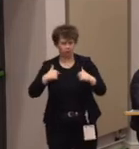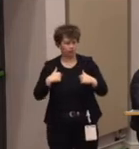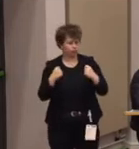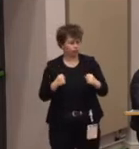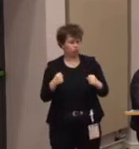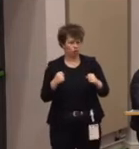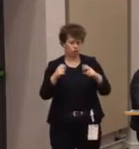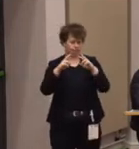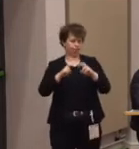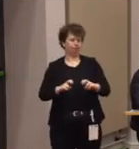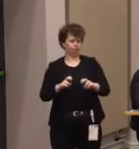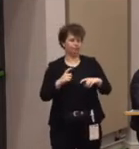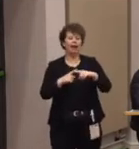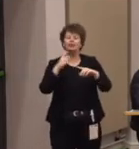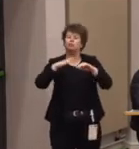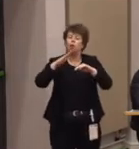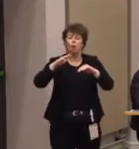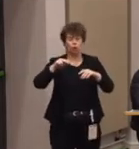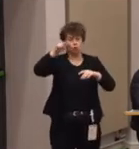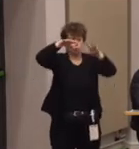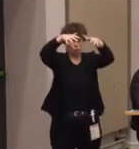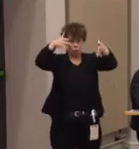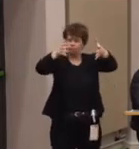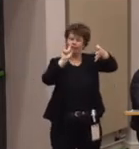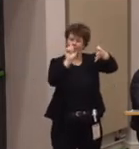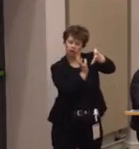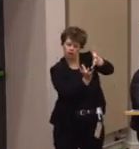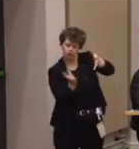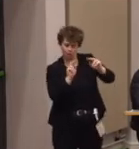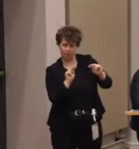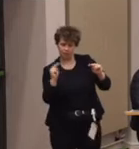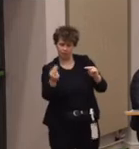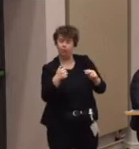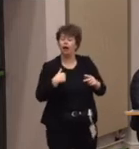from the global south. I represent indigenous persons with disabilities global network and